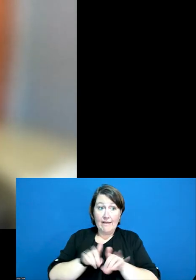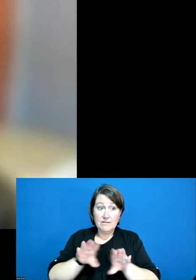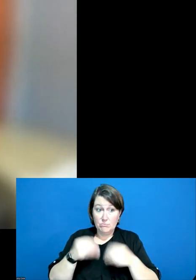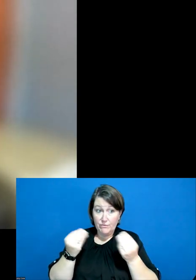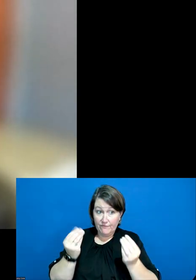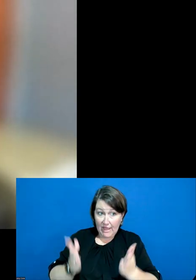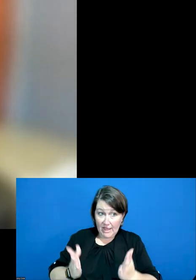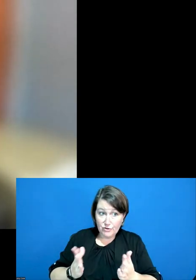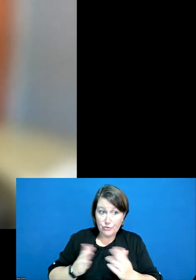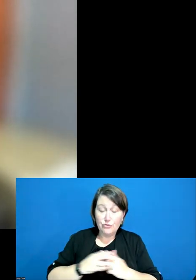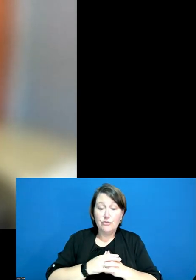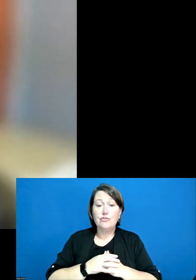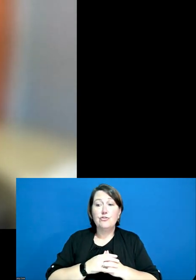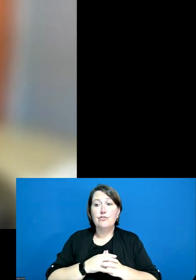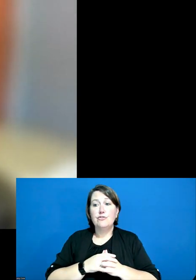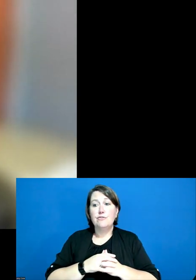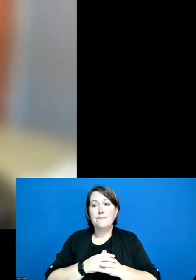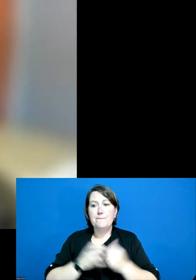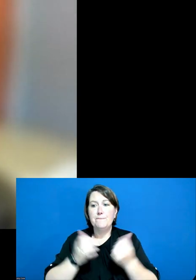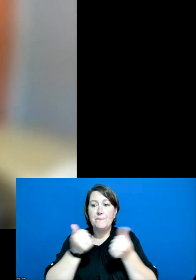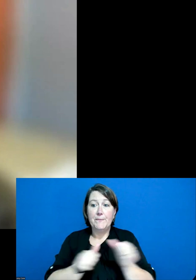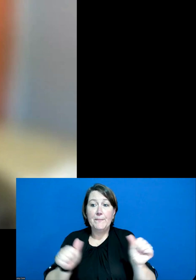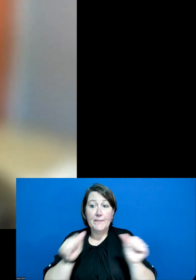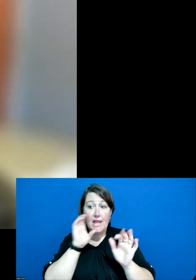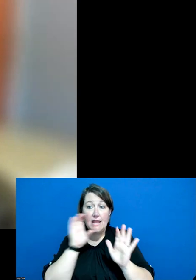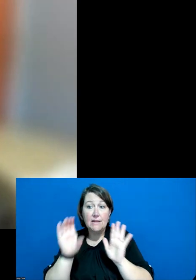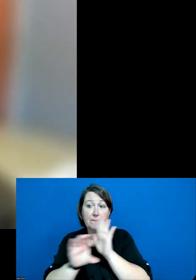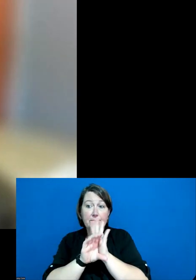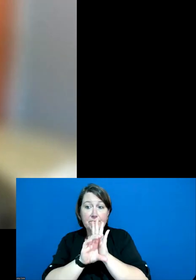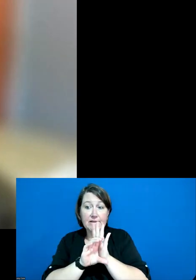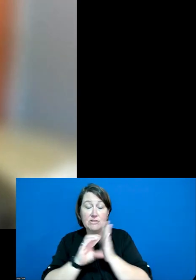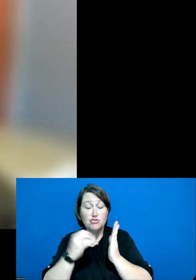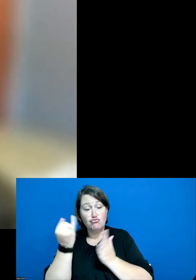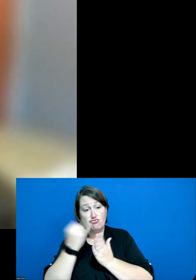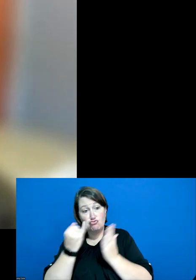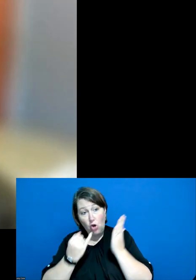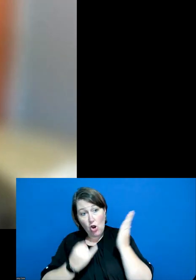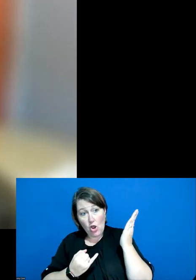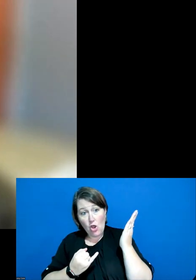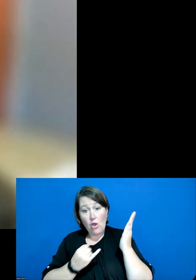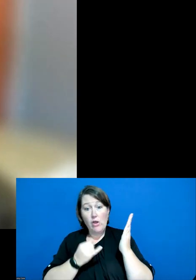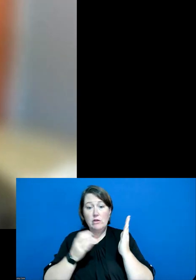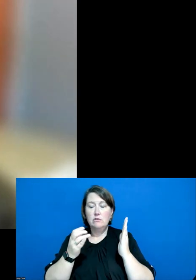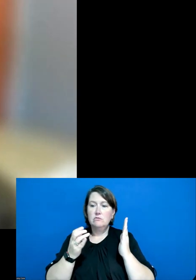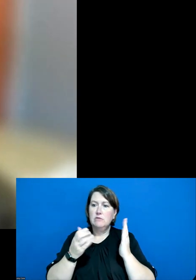Any pictures, drawings or images,